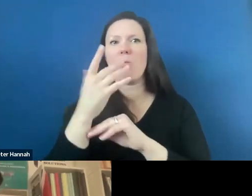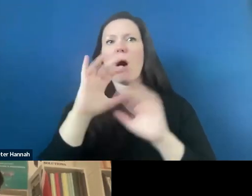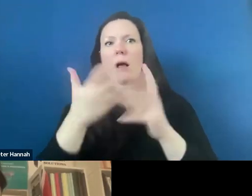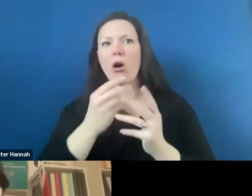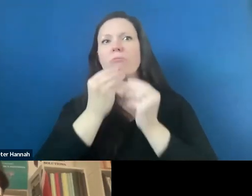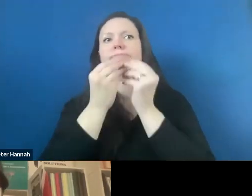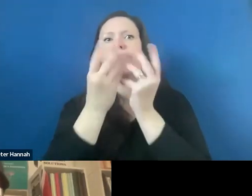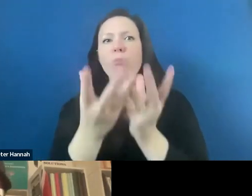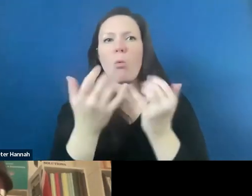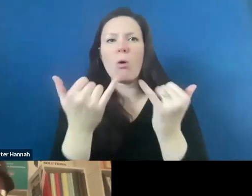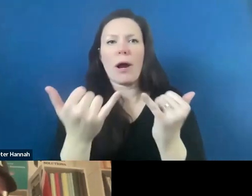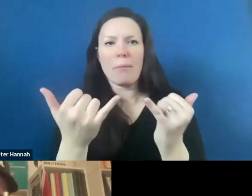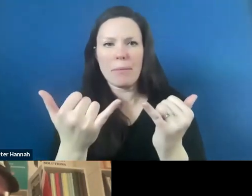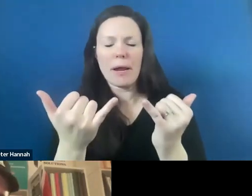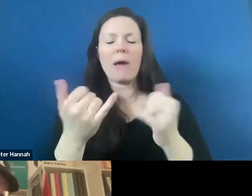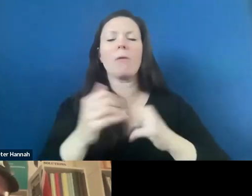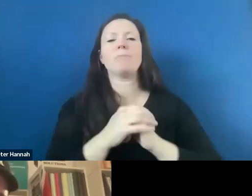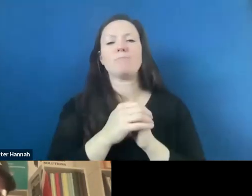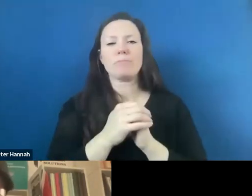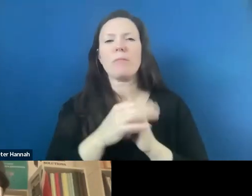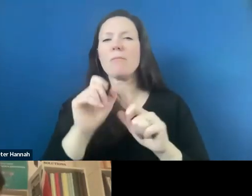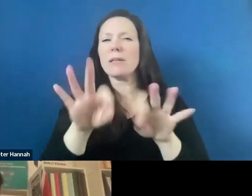which threaten the existence of life on this planet in itself.